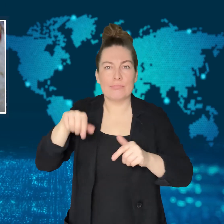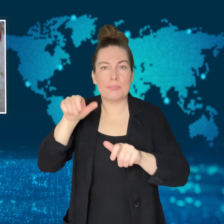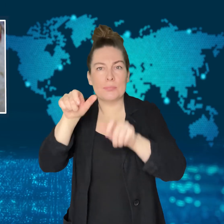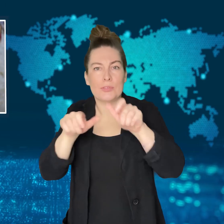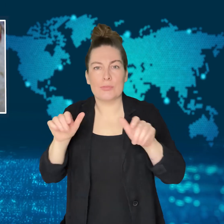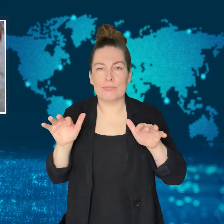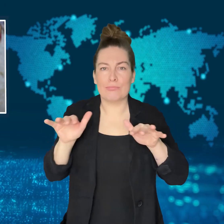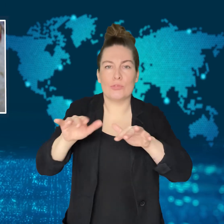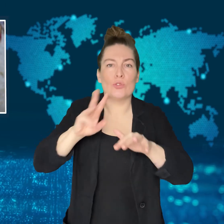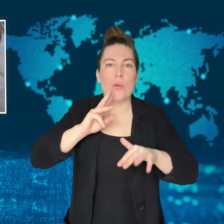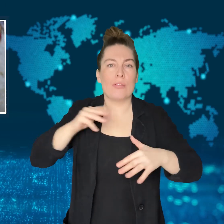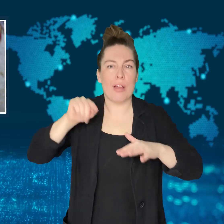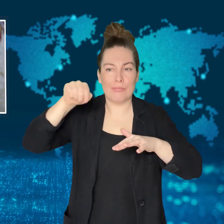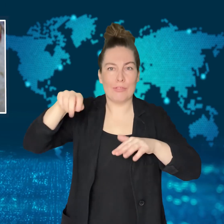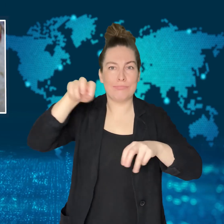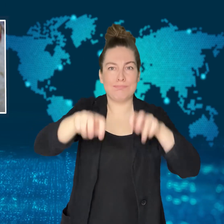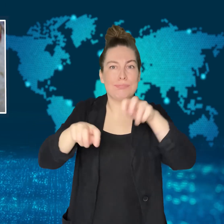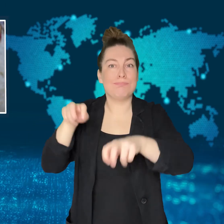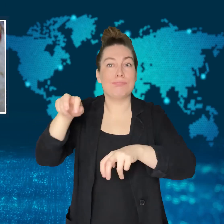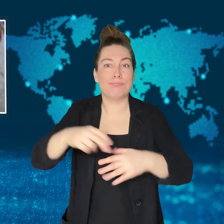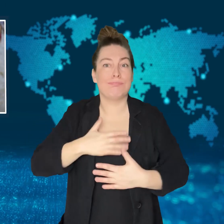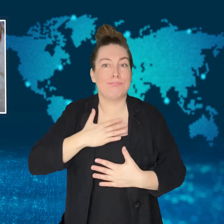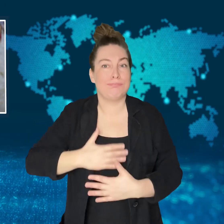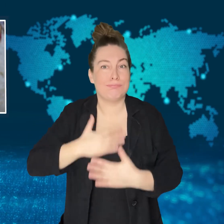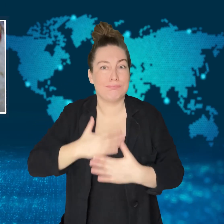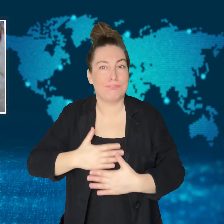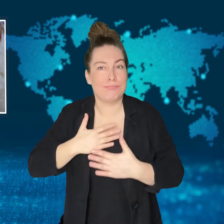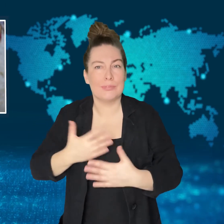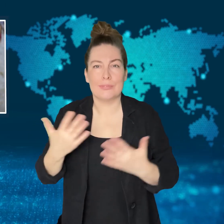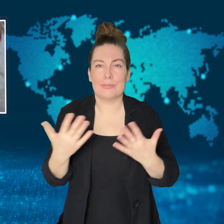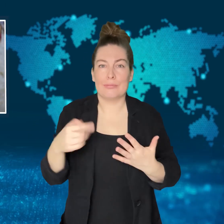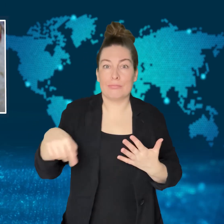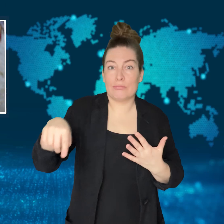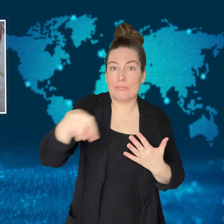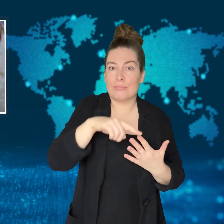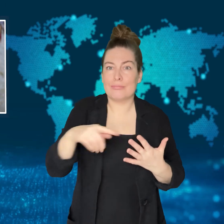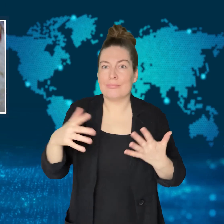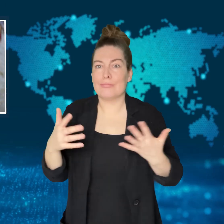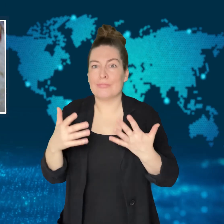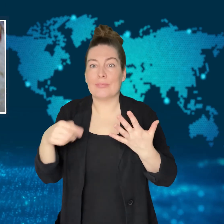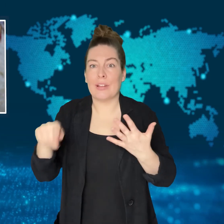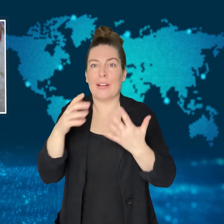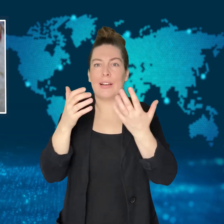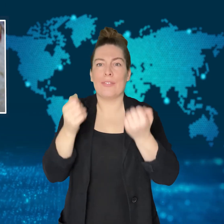In the early morning, pilgrims surge forward to